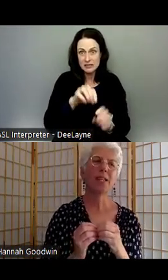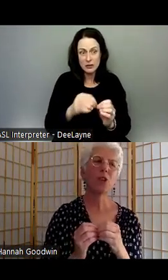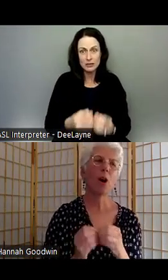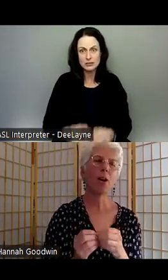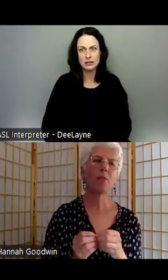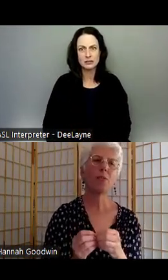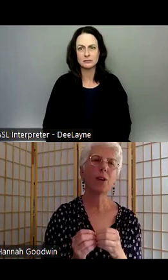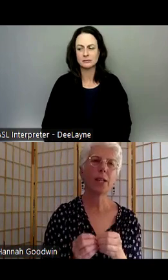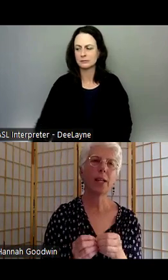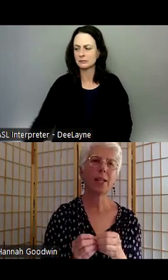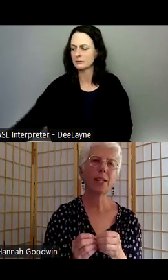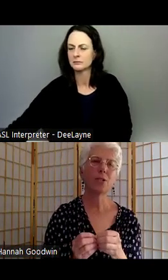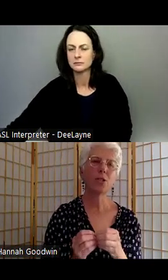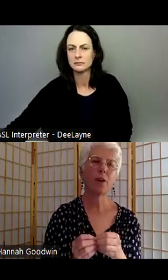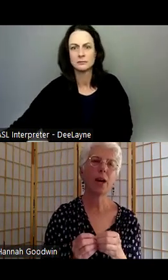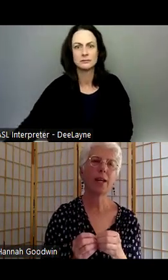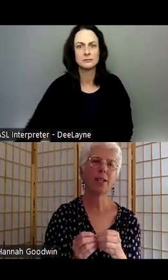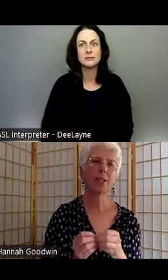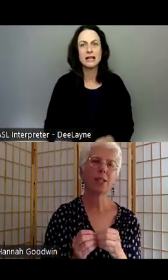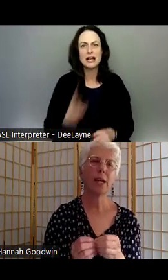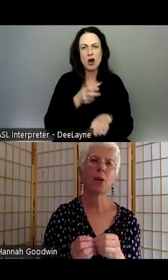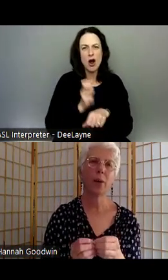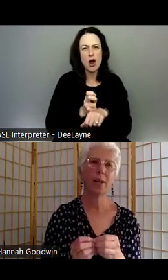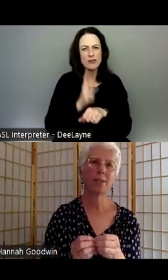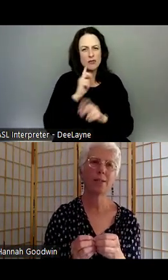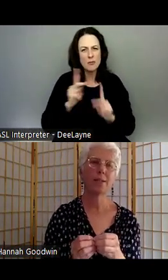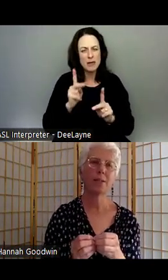that it's hard for attendees to find the takeaways.